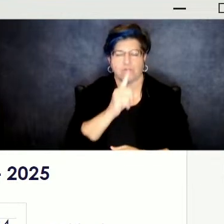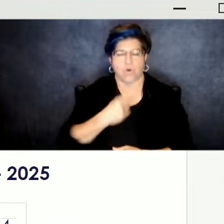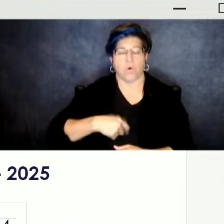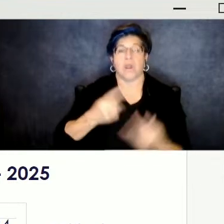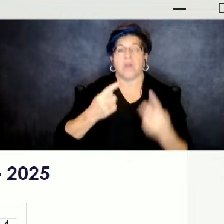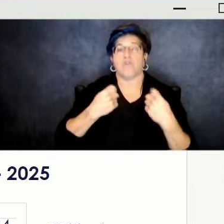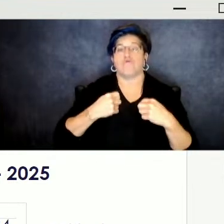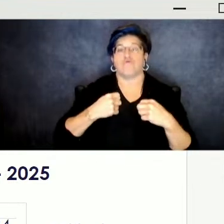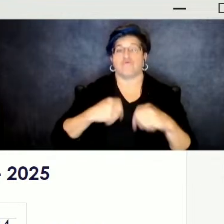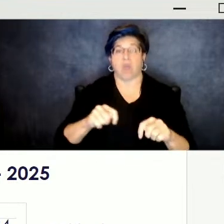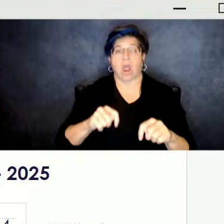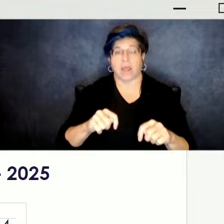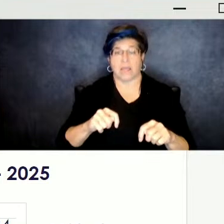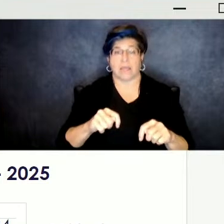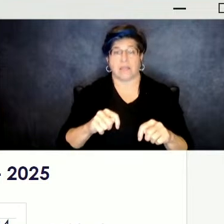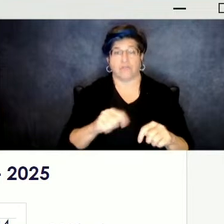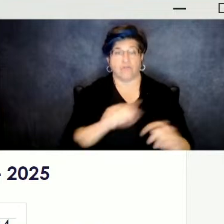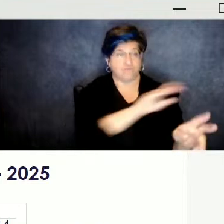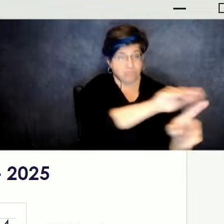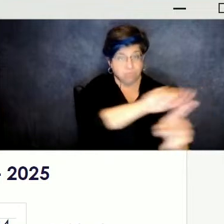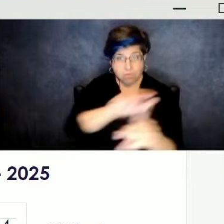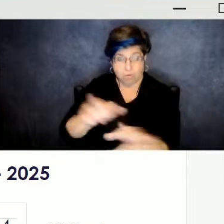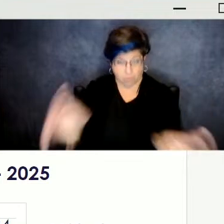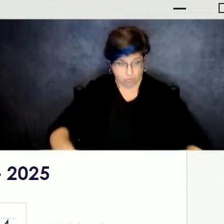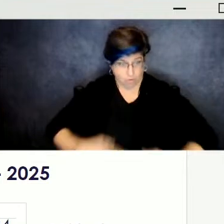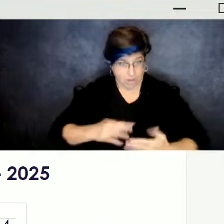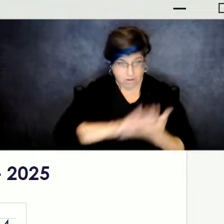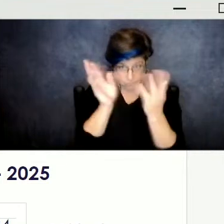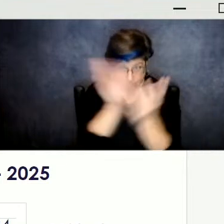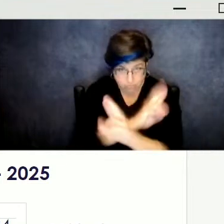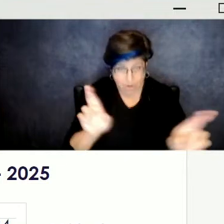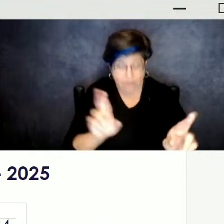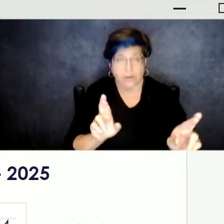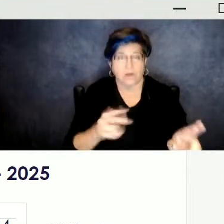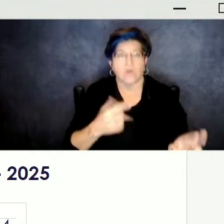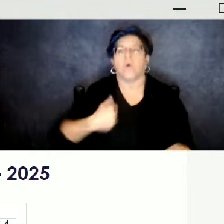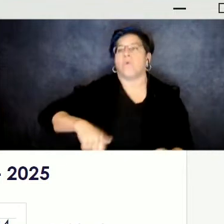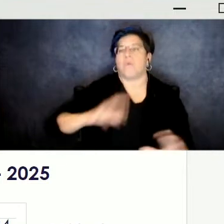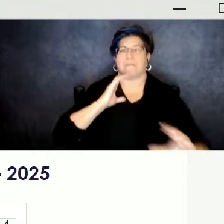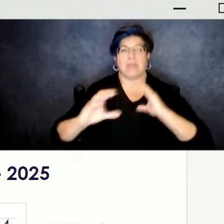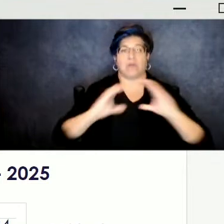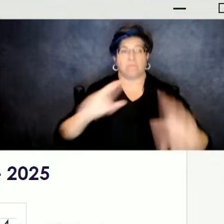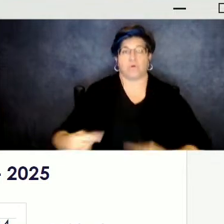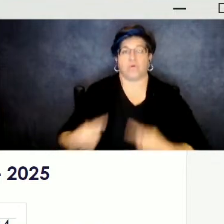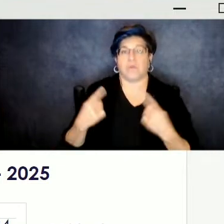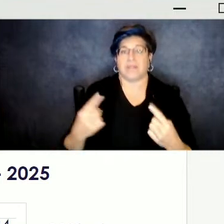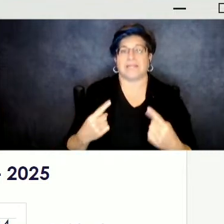AHEAD AND MOBILIZE SOME ACTIVITY TO MAKE SURE THAT WE WERE TRYING TO READY OUR